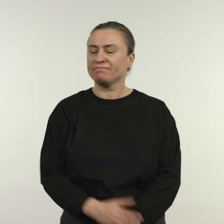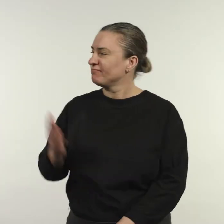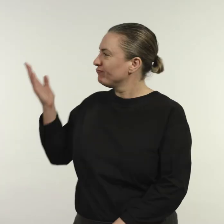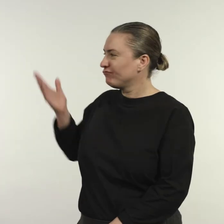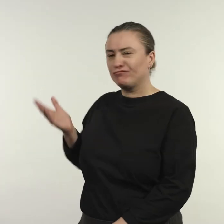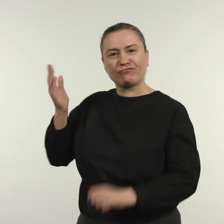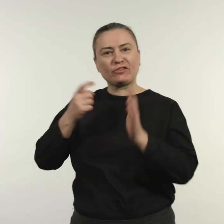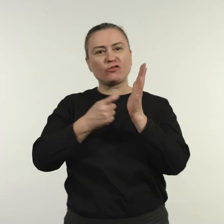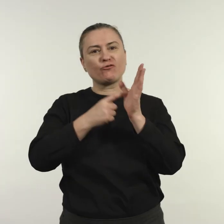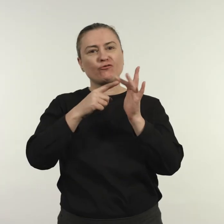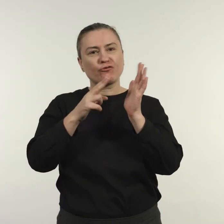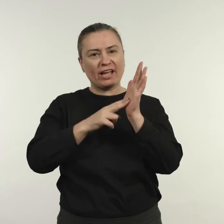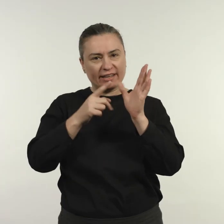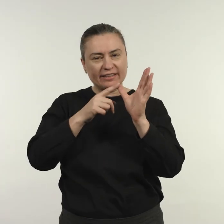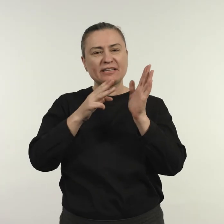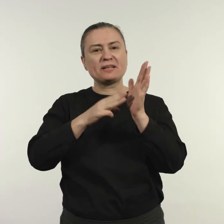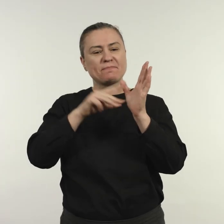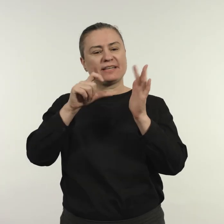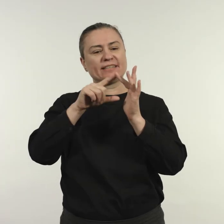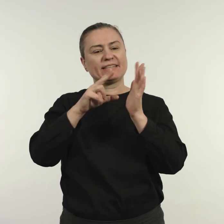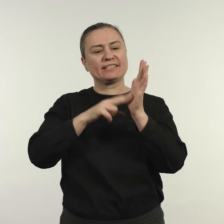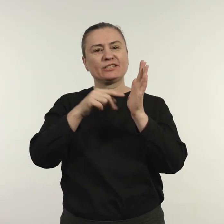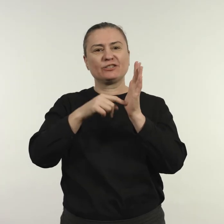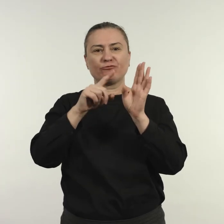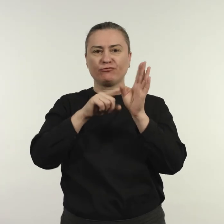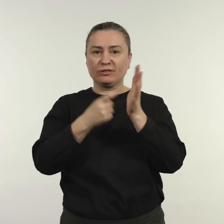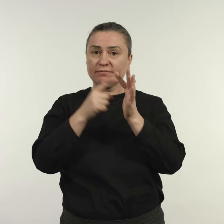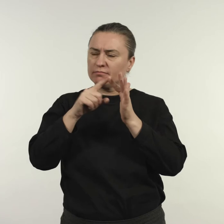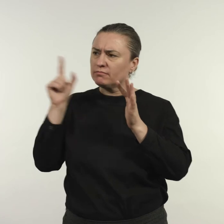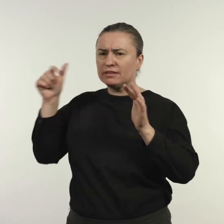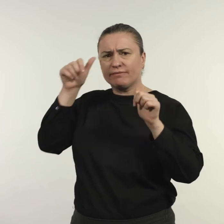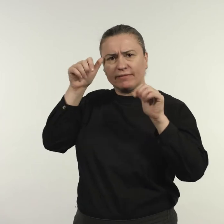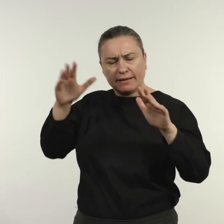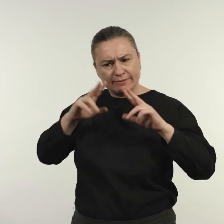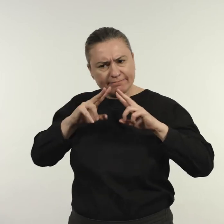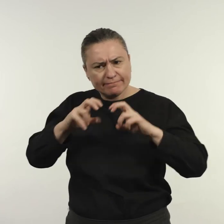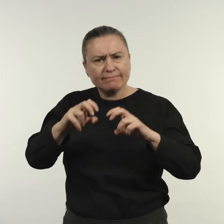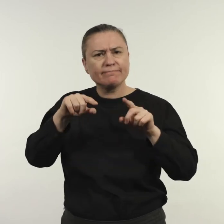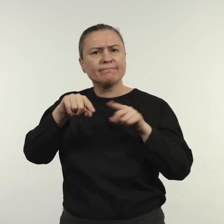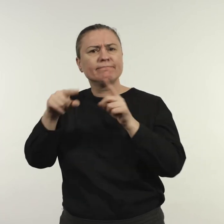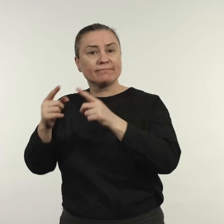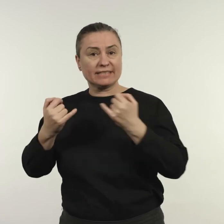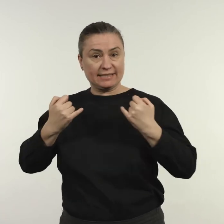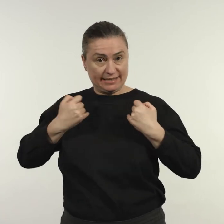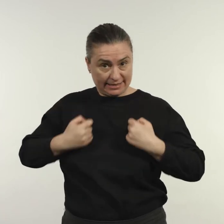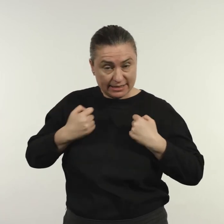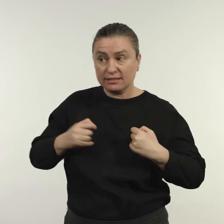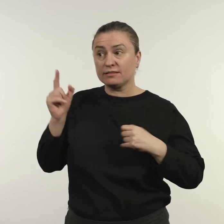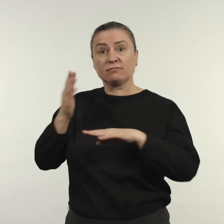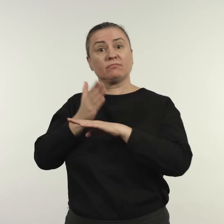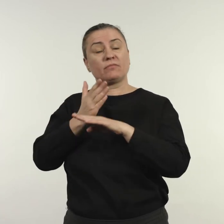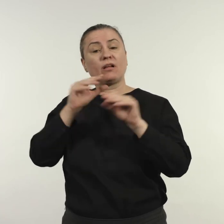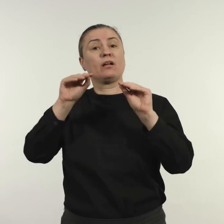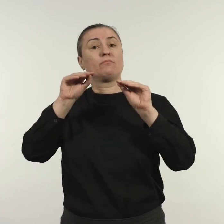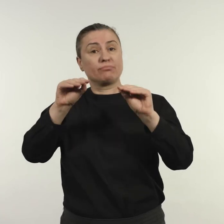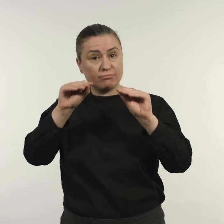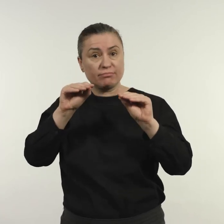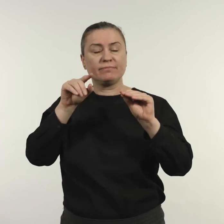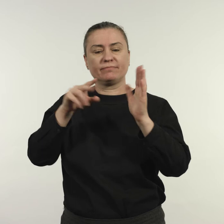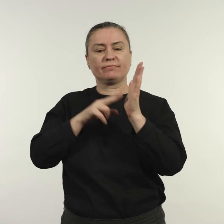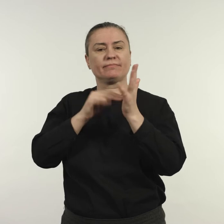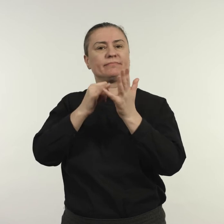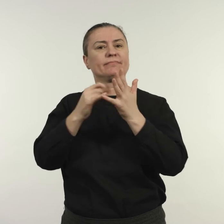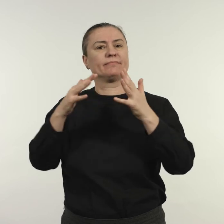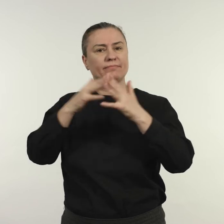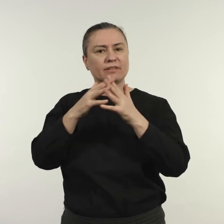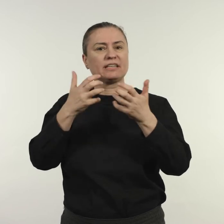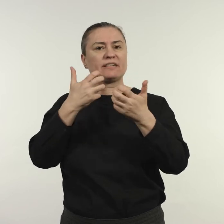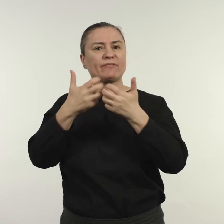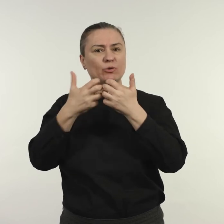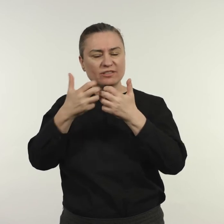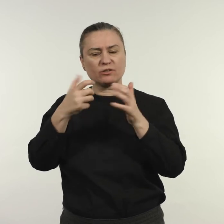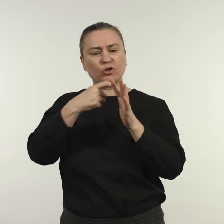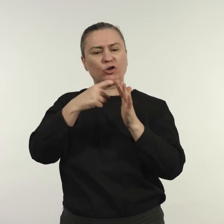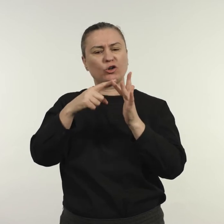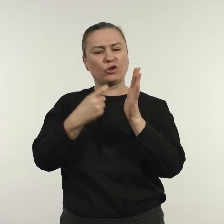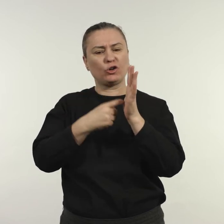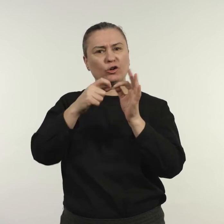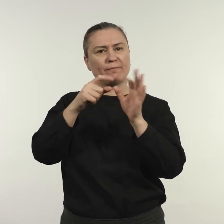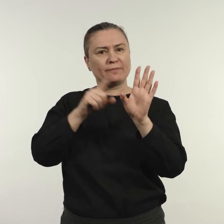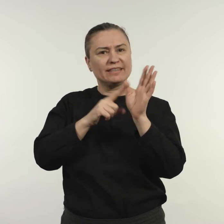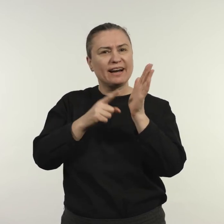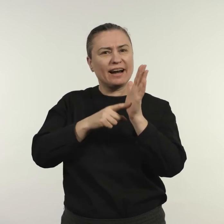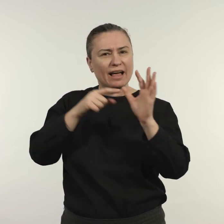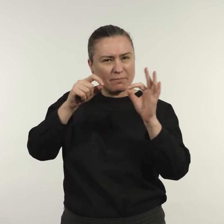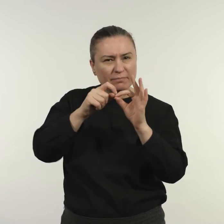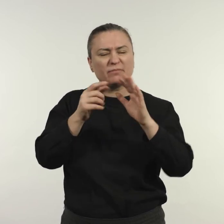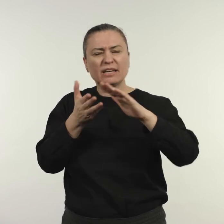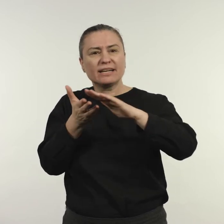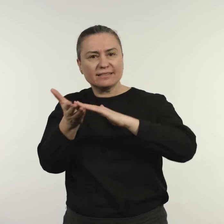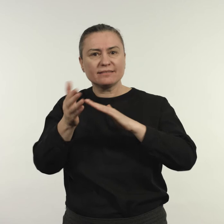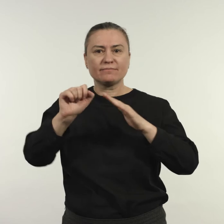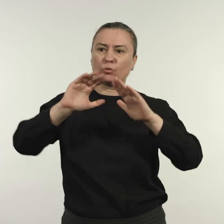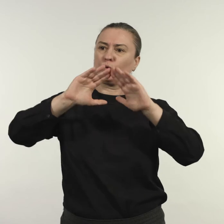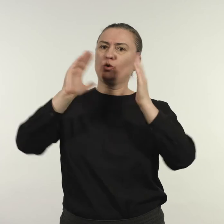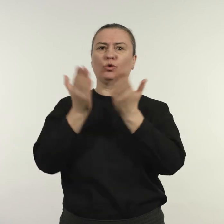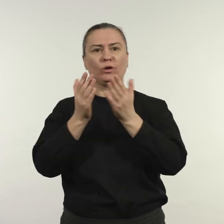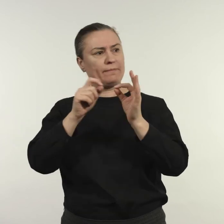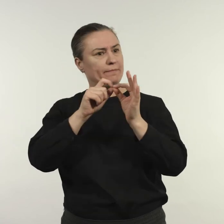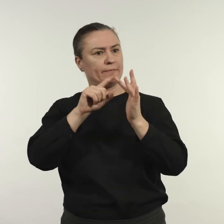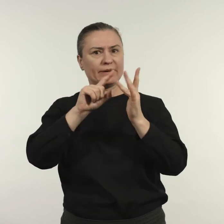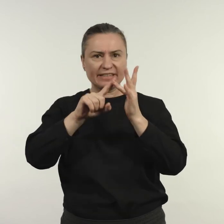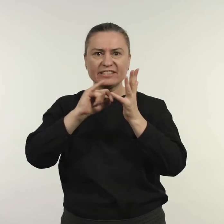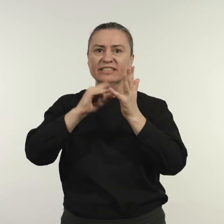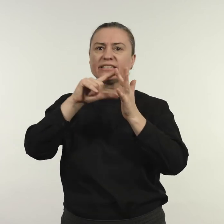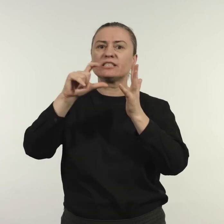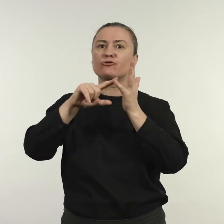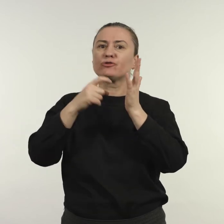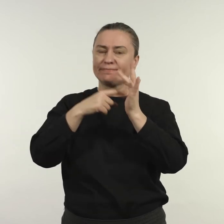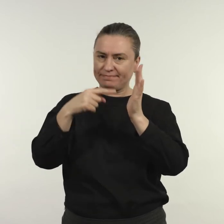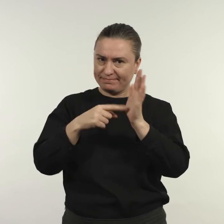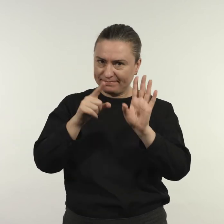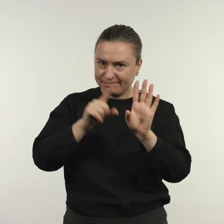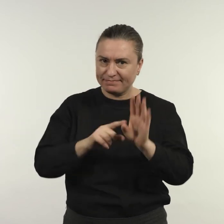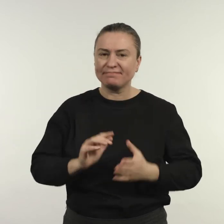Raina Macintyre is a renowned epidemiologist and professor of global biosecurity at the University of New South Wales’ Kirby Institute.